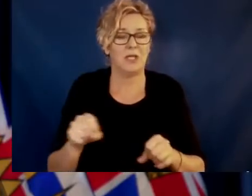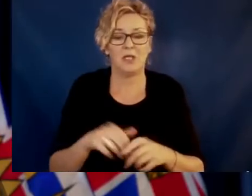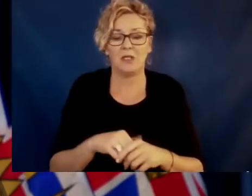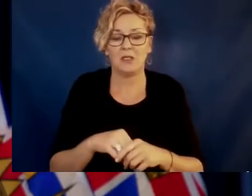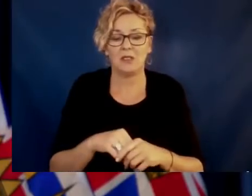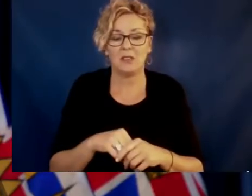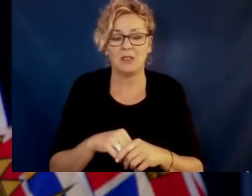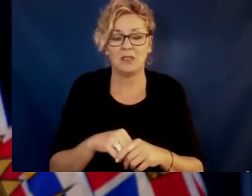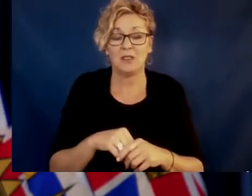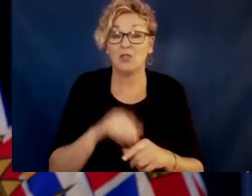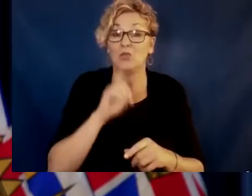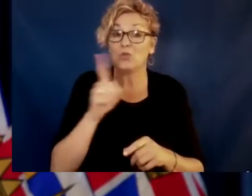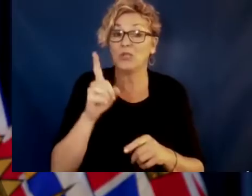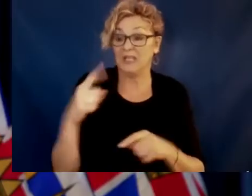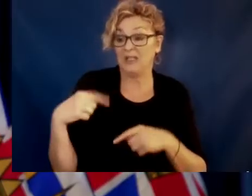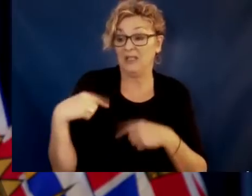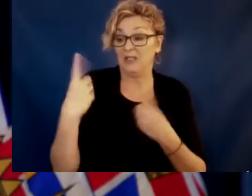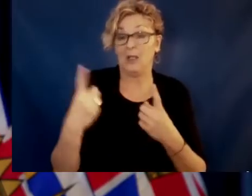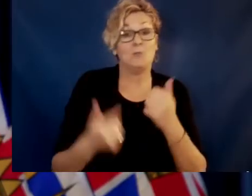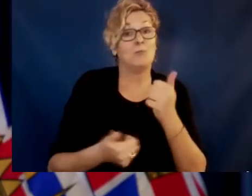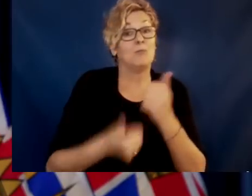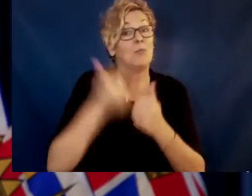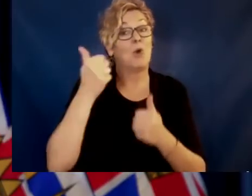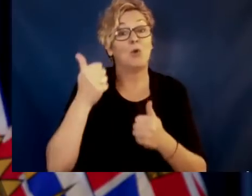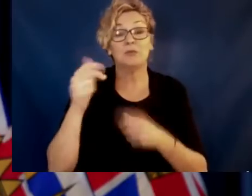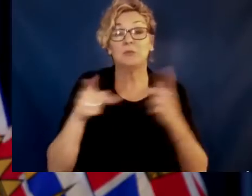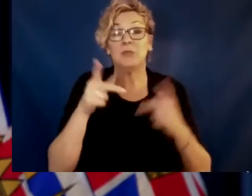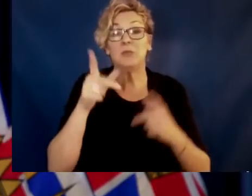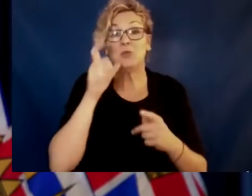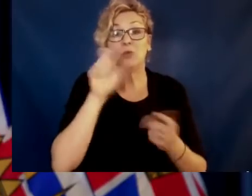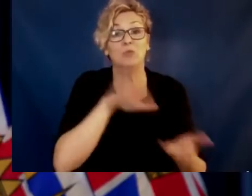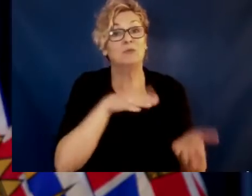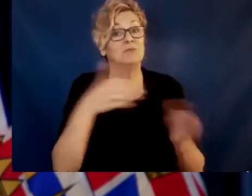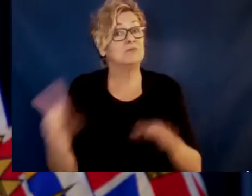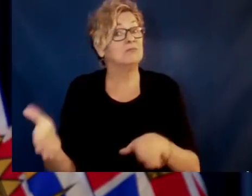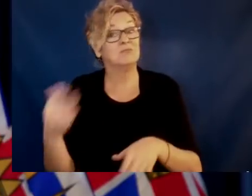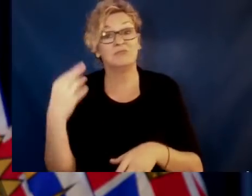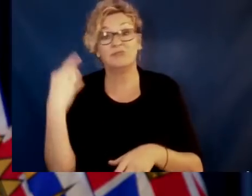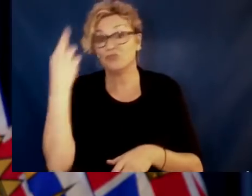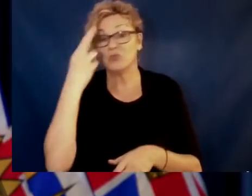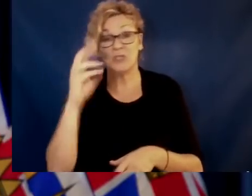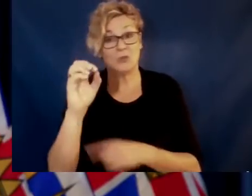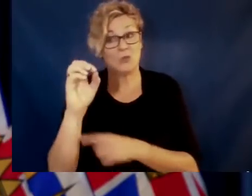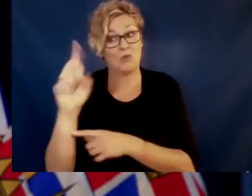people at home. Their families may not know that they are using drugs.